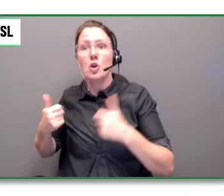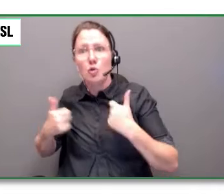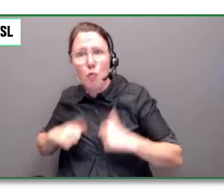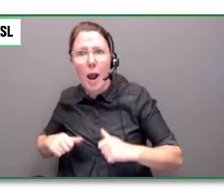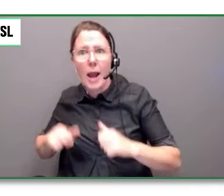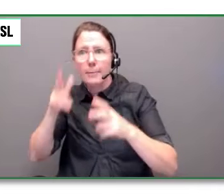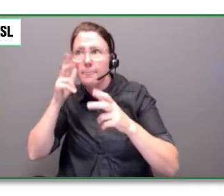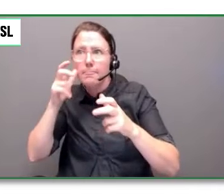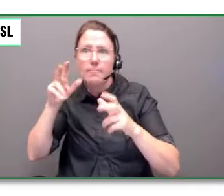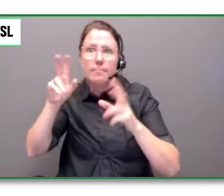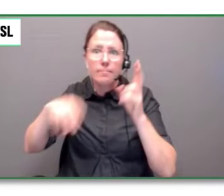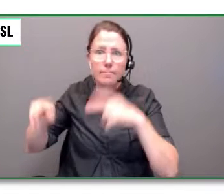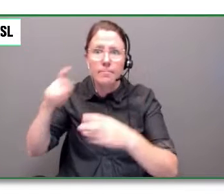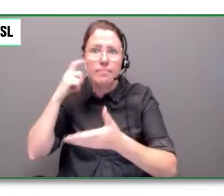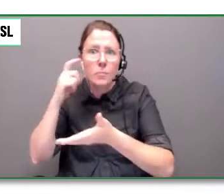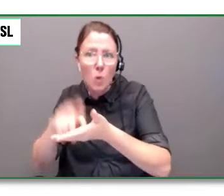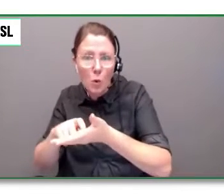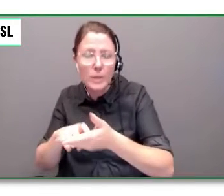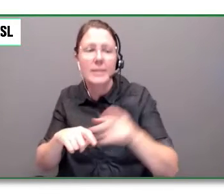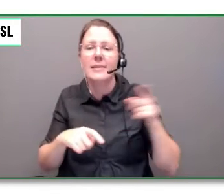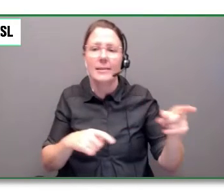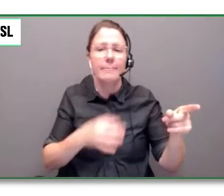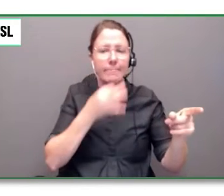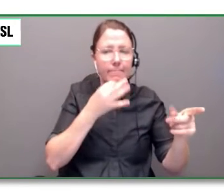Next slide please.